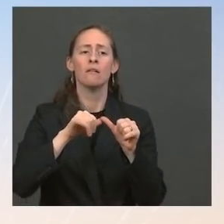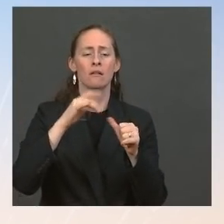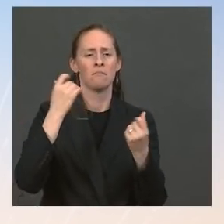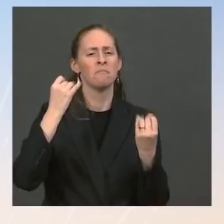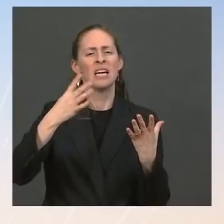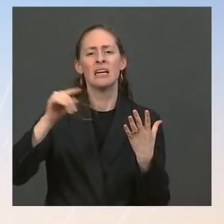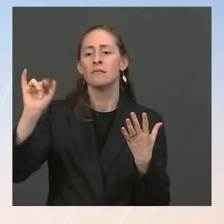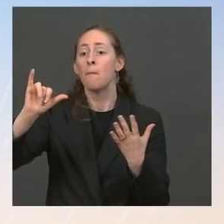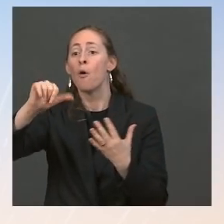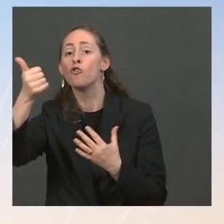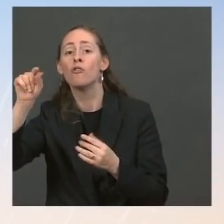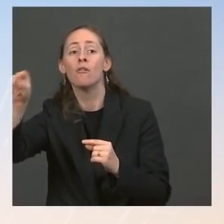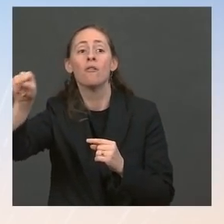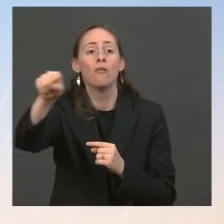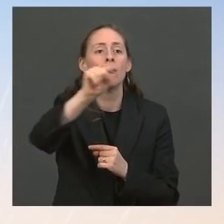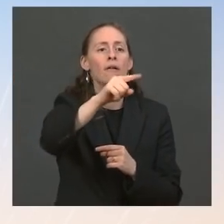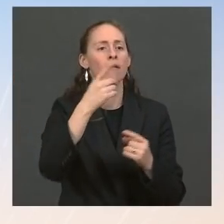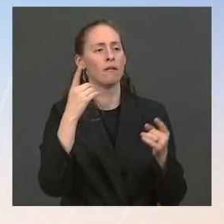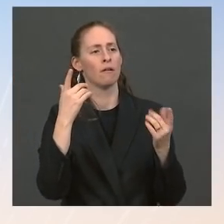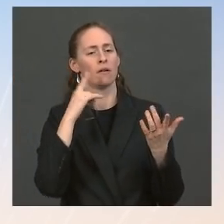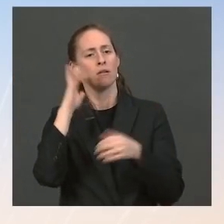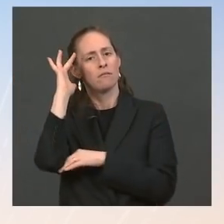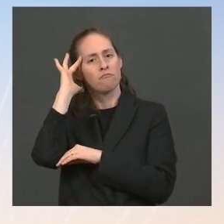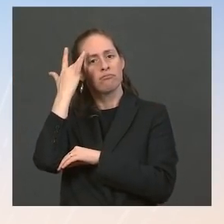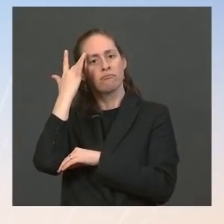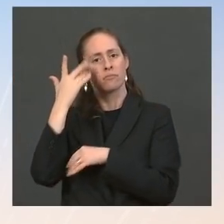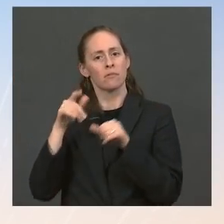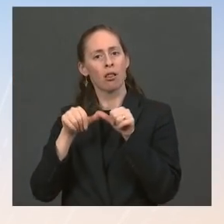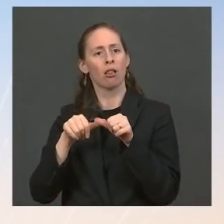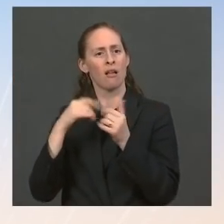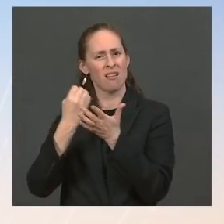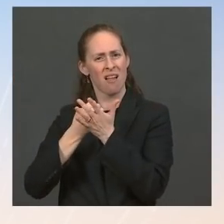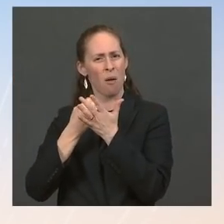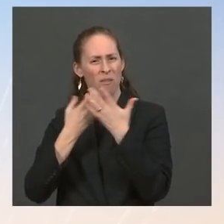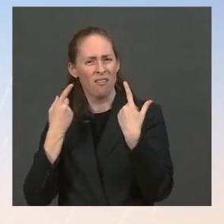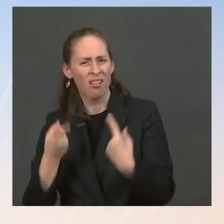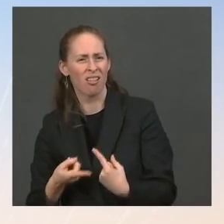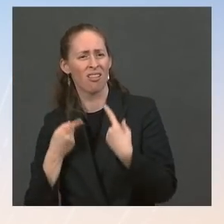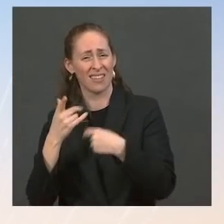and the impacts on the economy. We understand that; we're tired of it too. That's why this is the number-one priority --